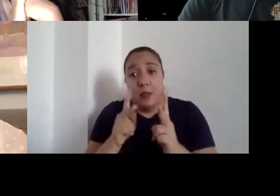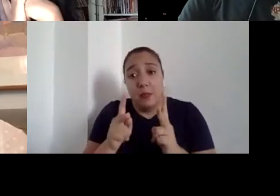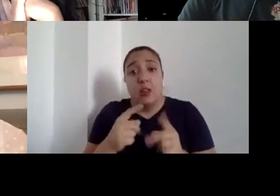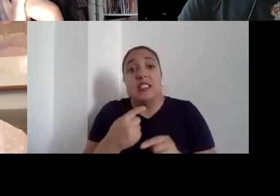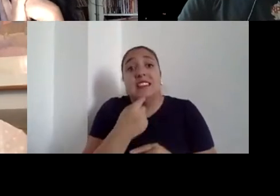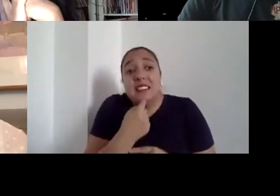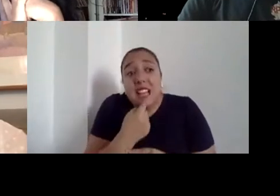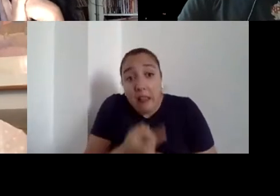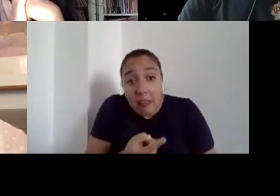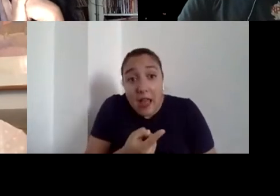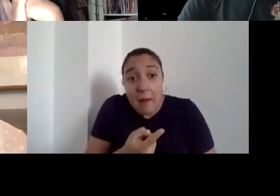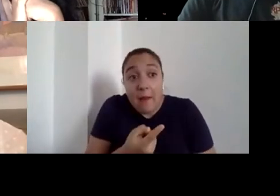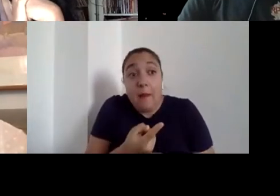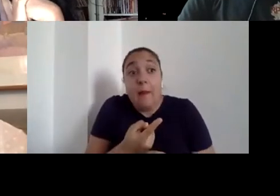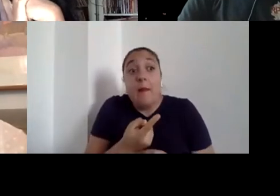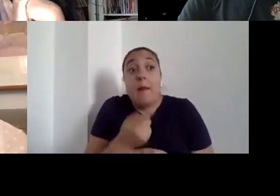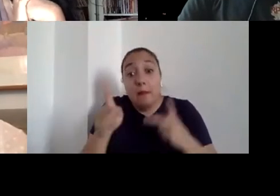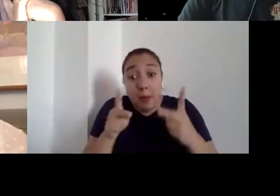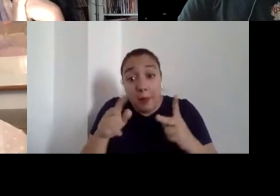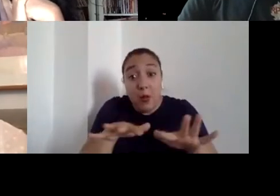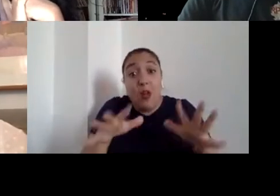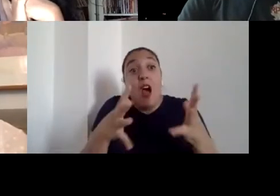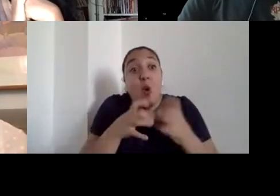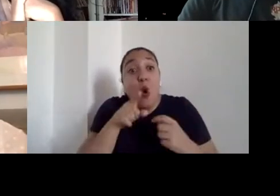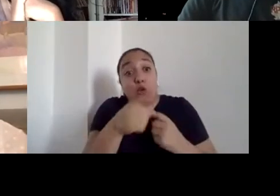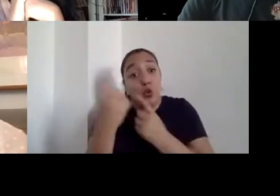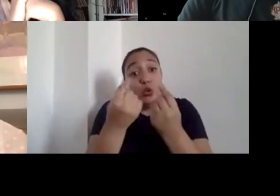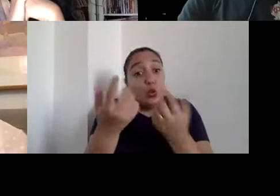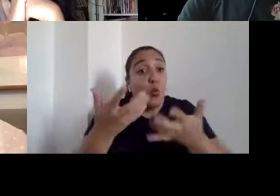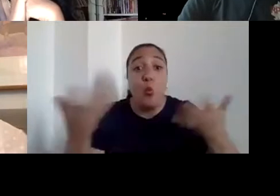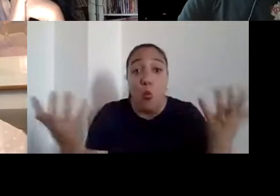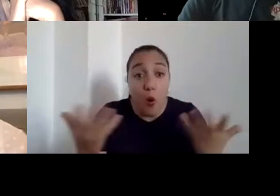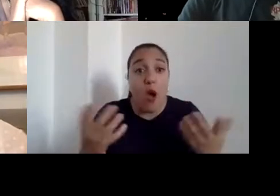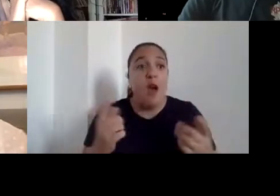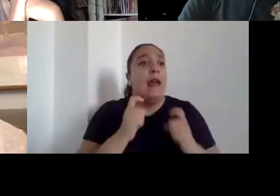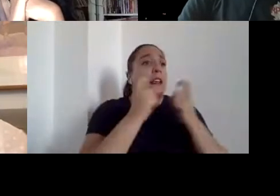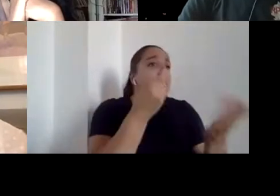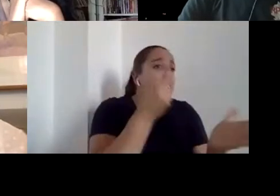that knowledge, albeit, join, support give money, be aware of, I would love for you to shout